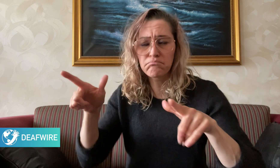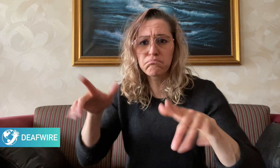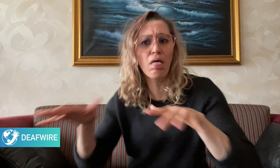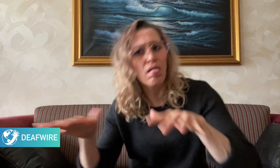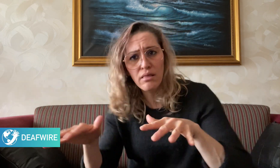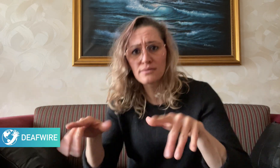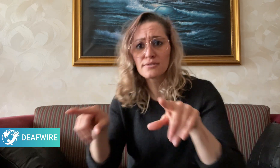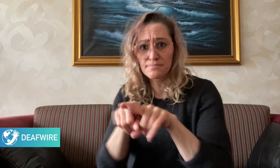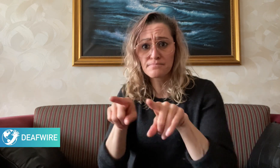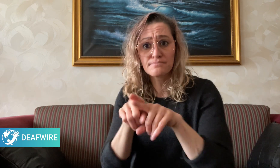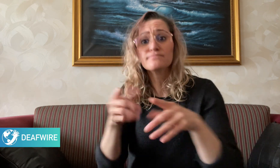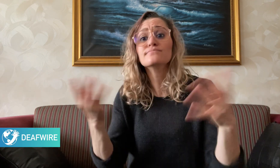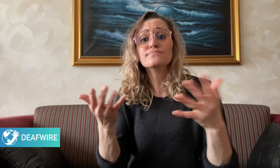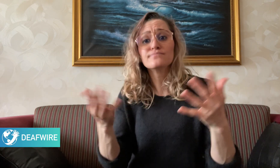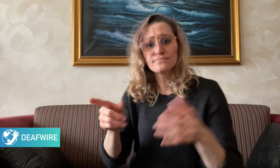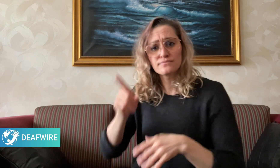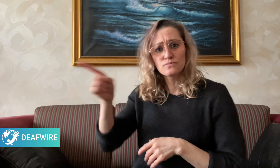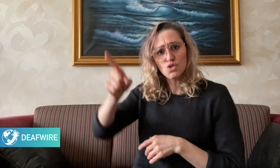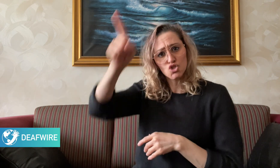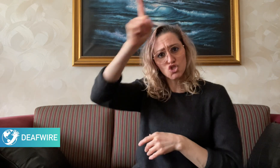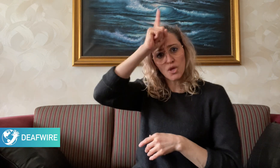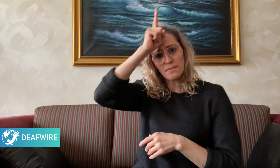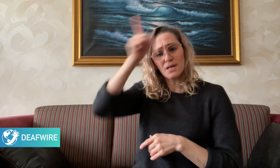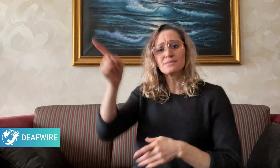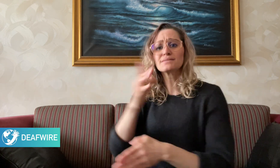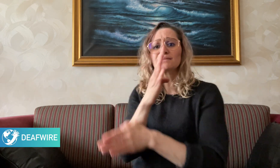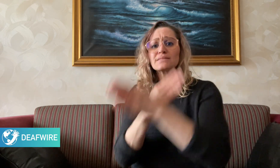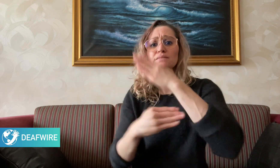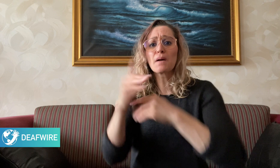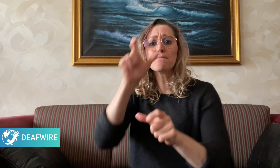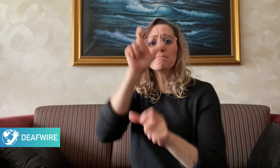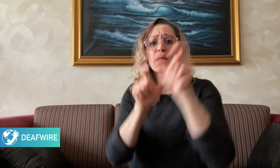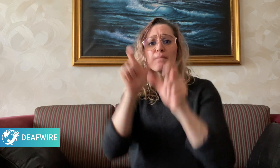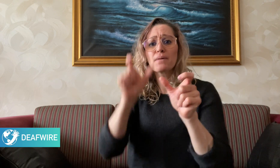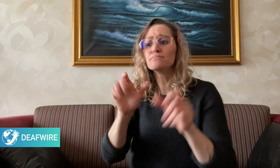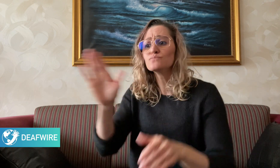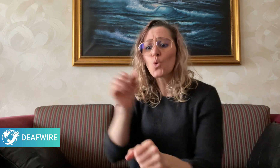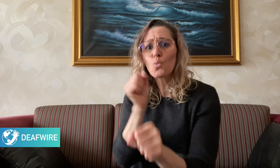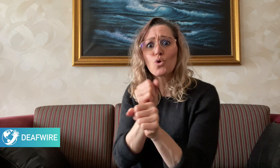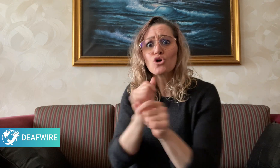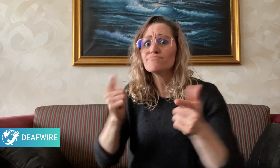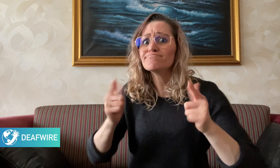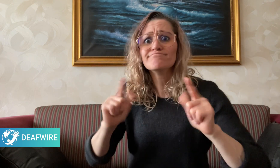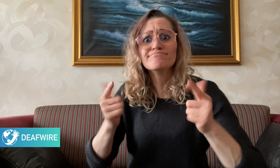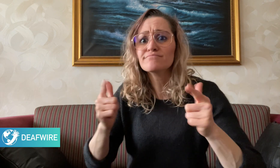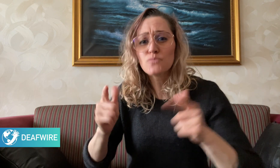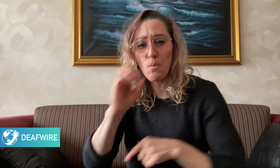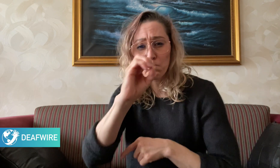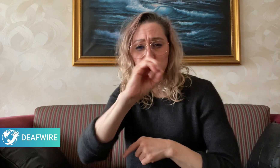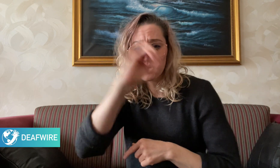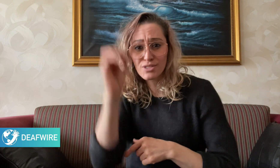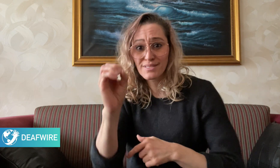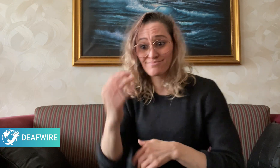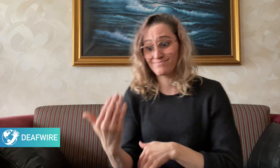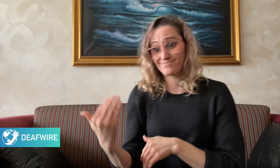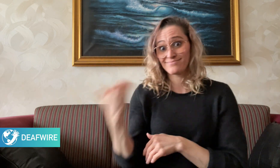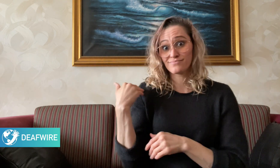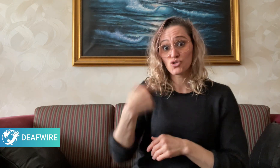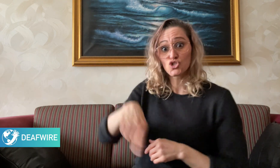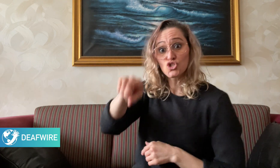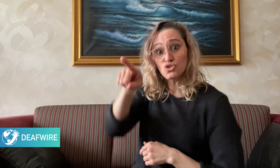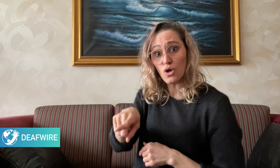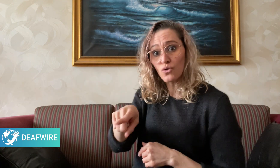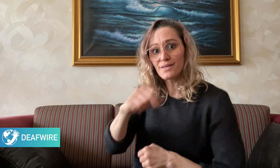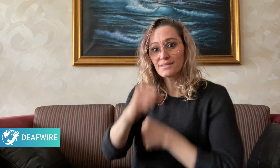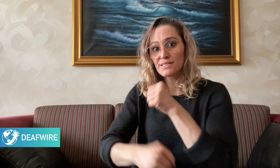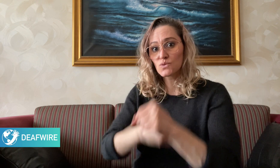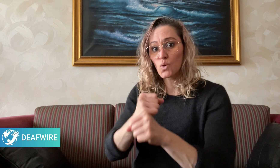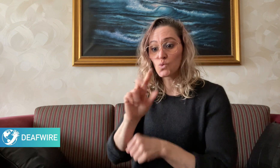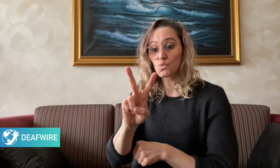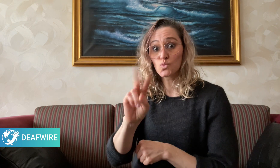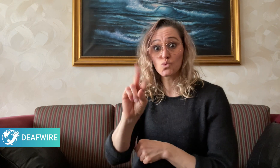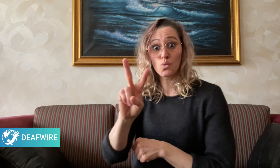In Germany, the unemployment rate for disabled people rose